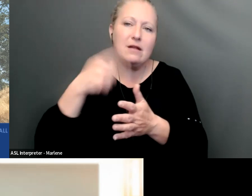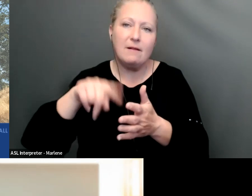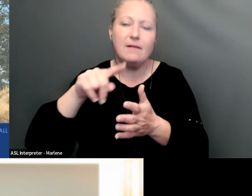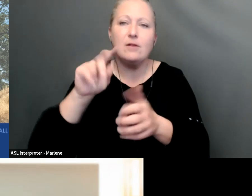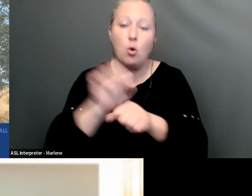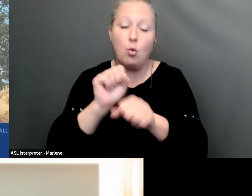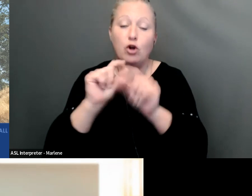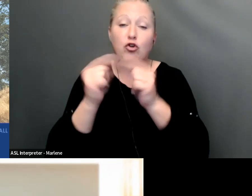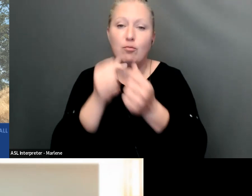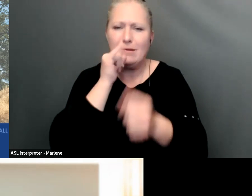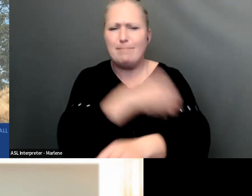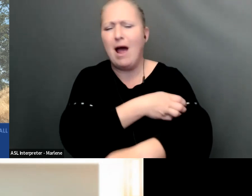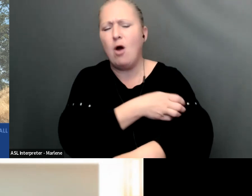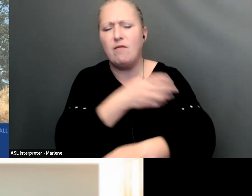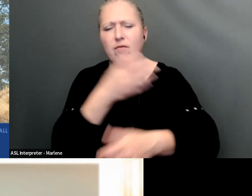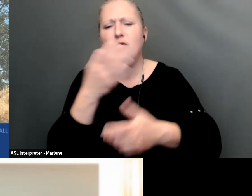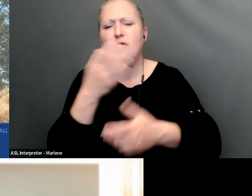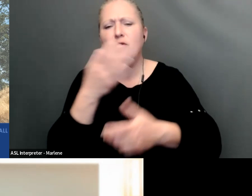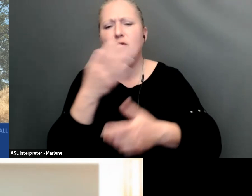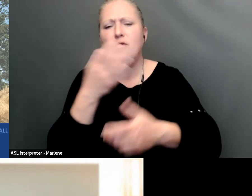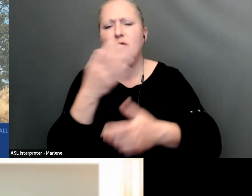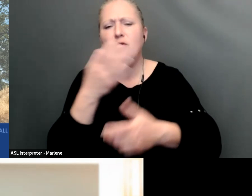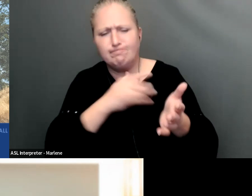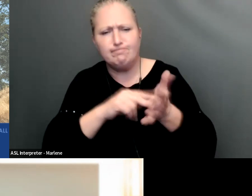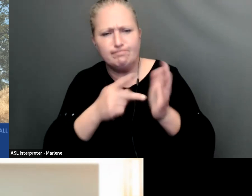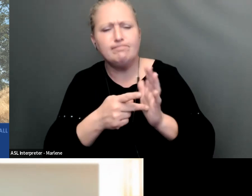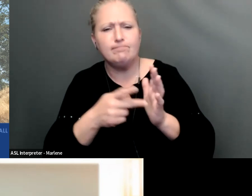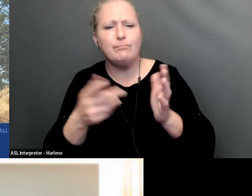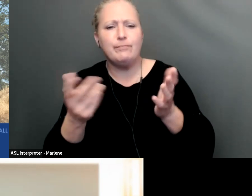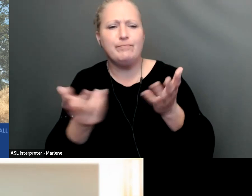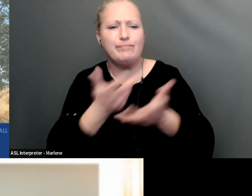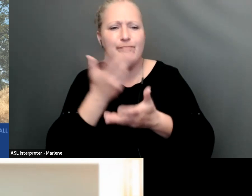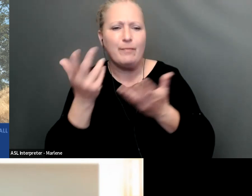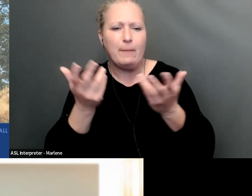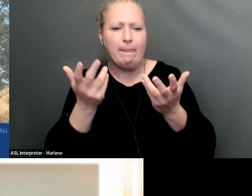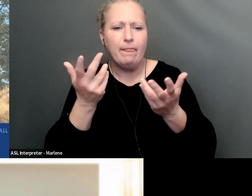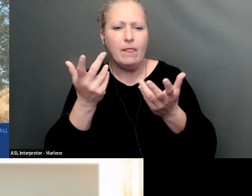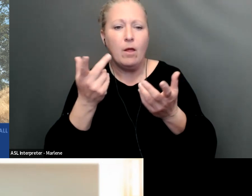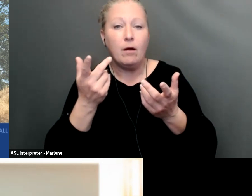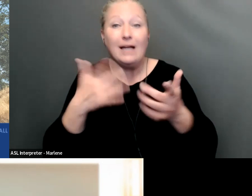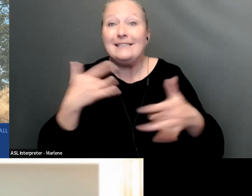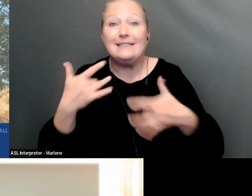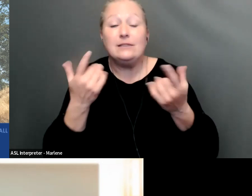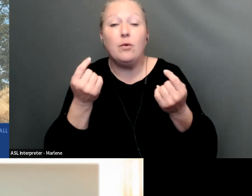working group is so powerful and and meaningful. And you know what's exciting about this is that